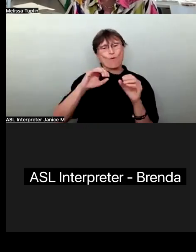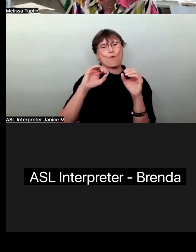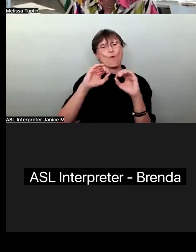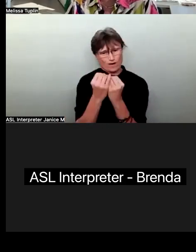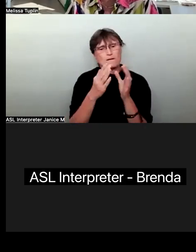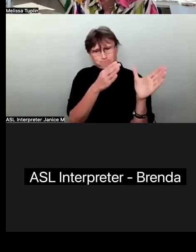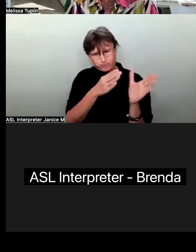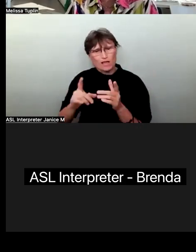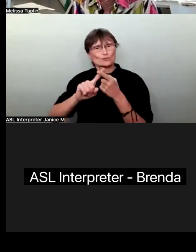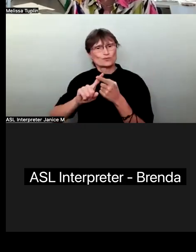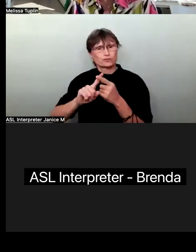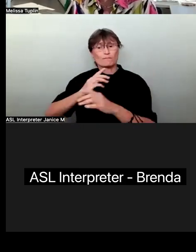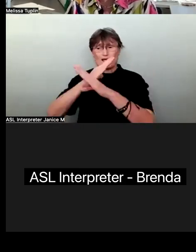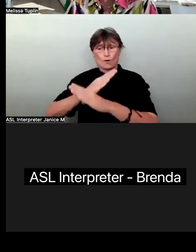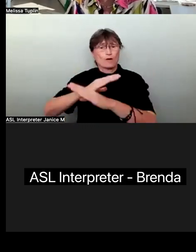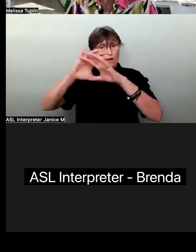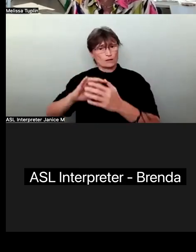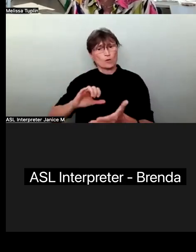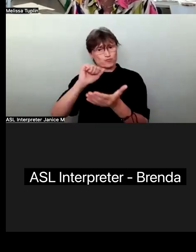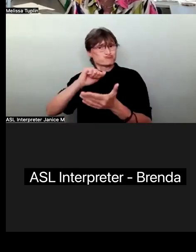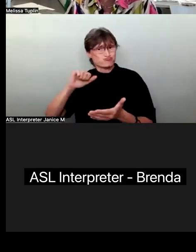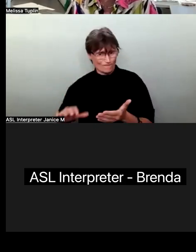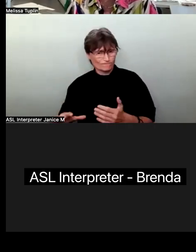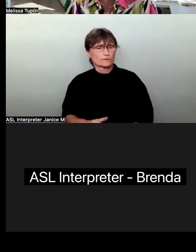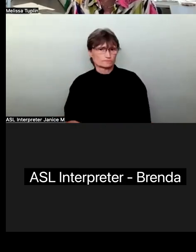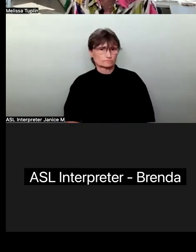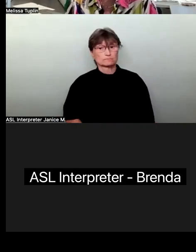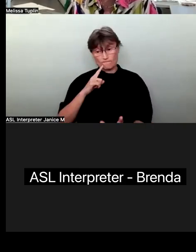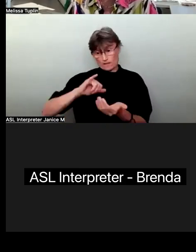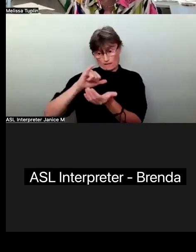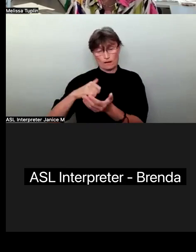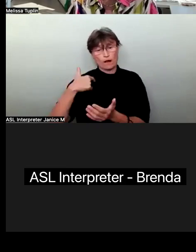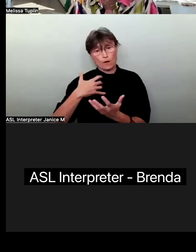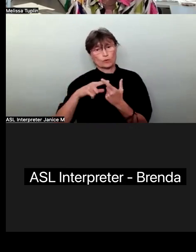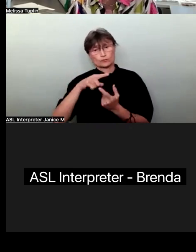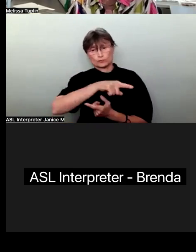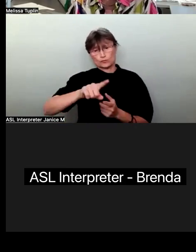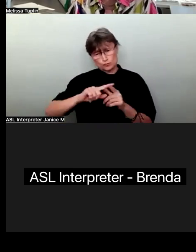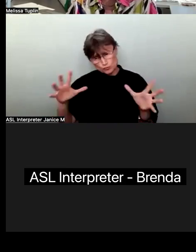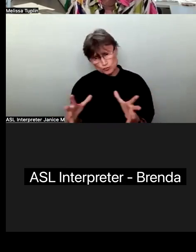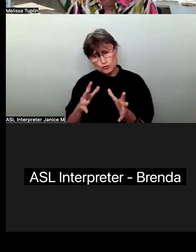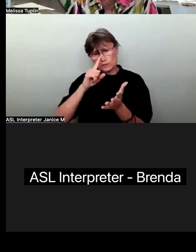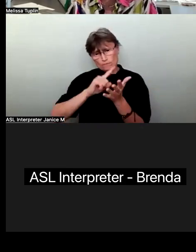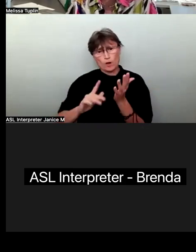question, I would recommend that you refer again to the definitions of equity, diversity, inclusion